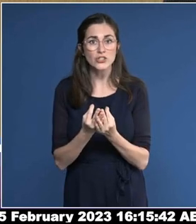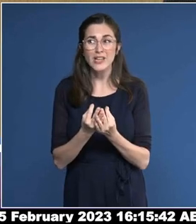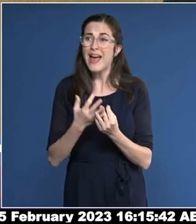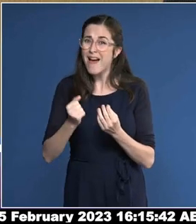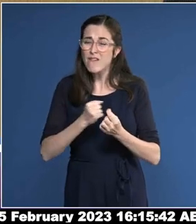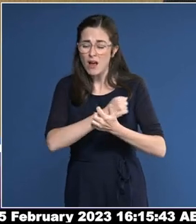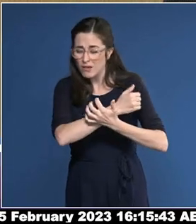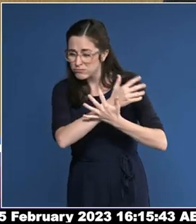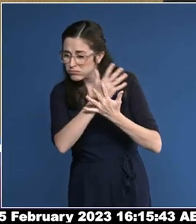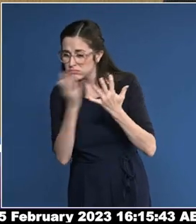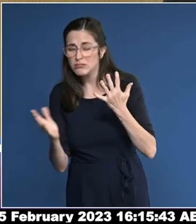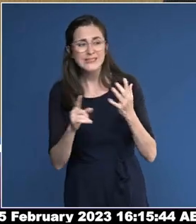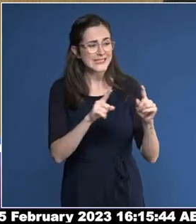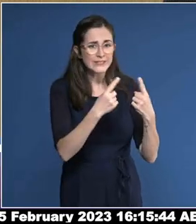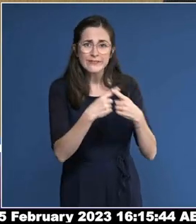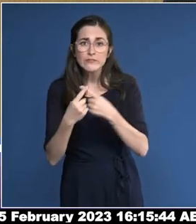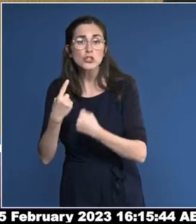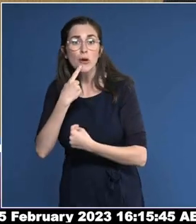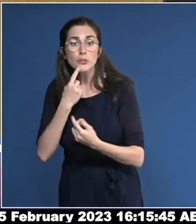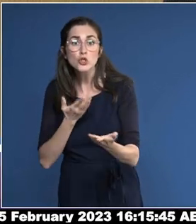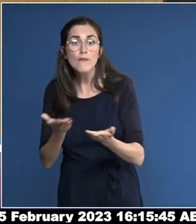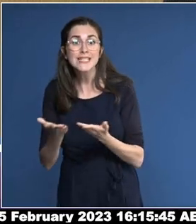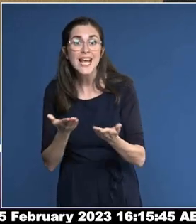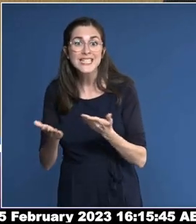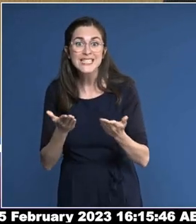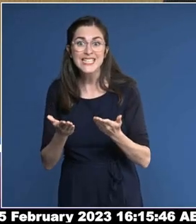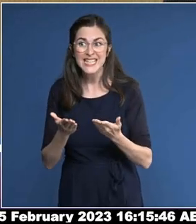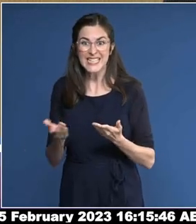of supports and services, using support coordination as a client-capture mechanism.